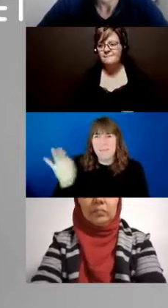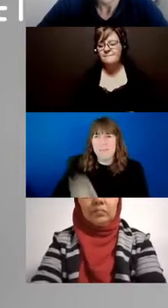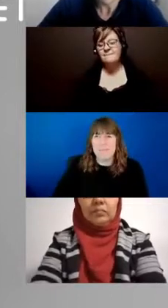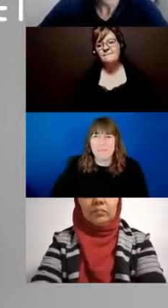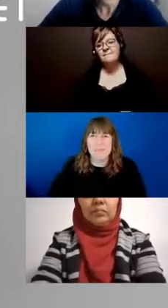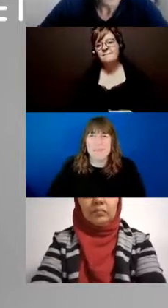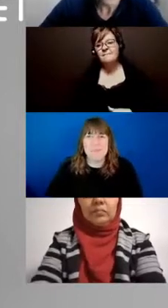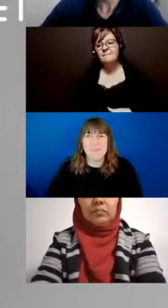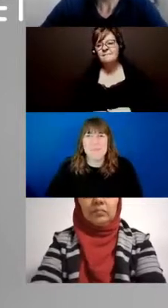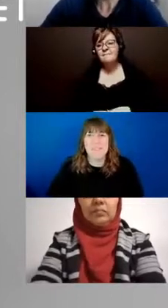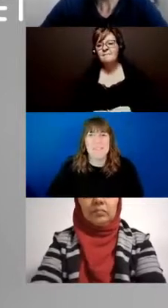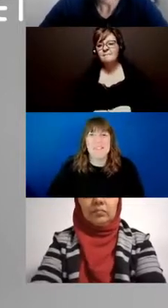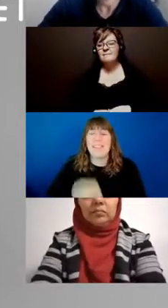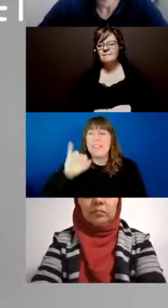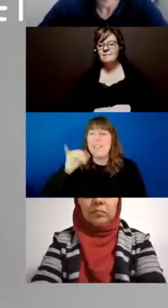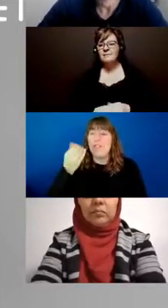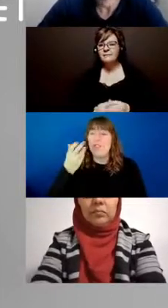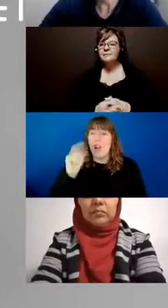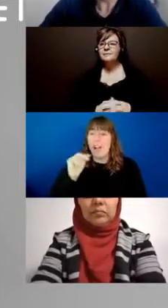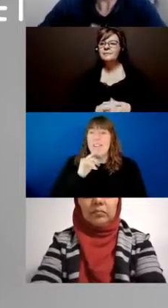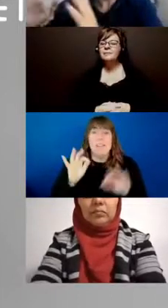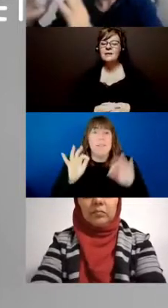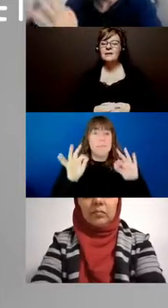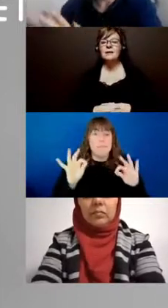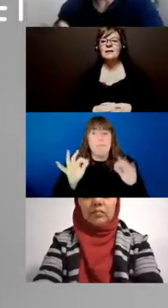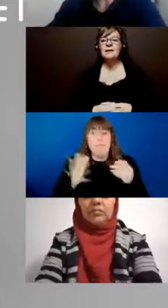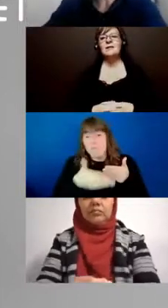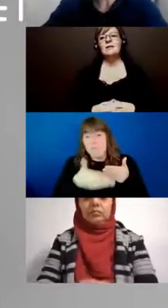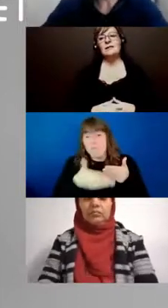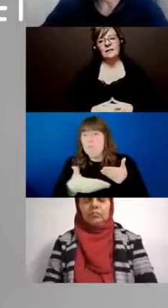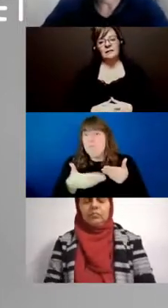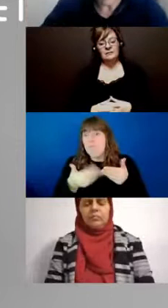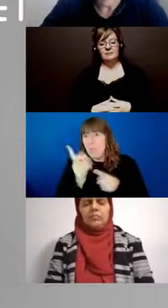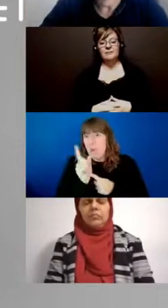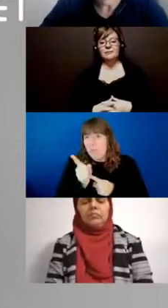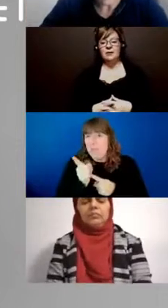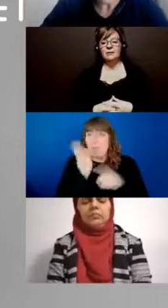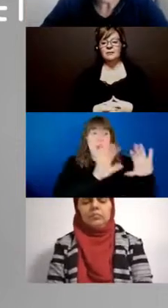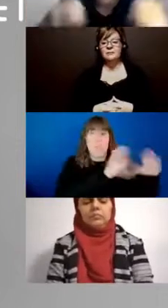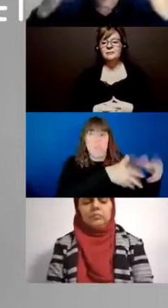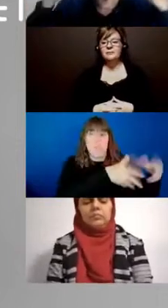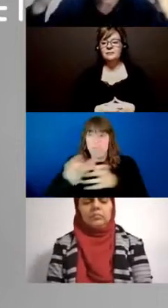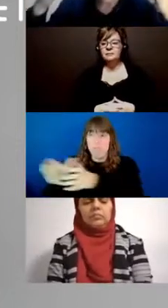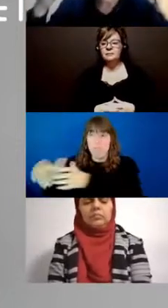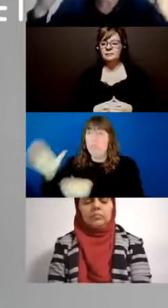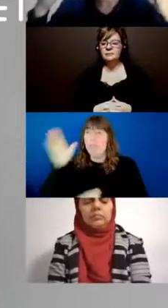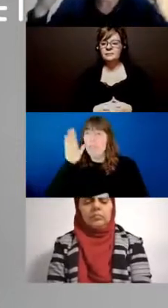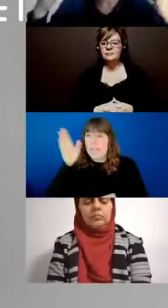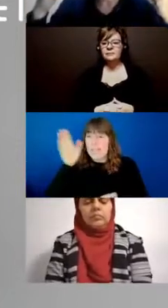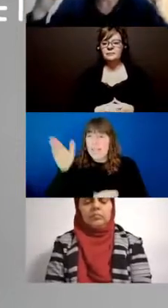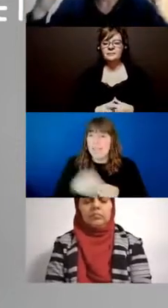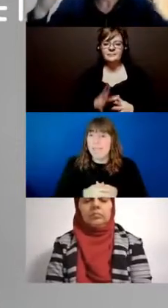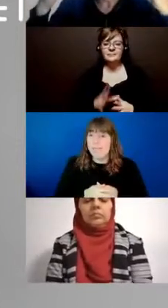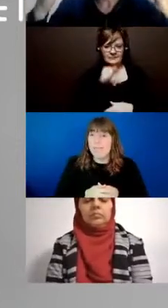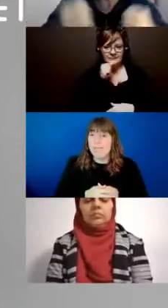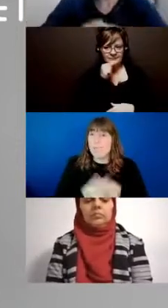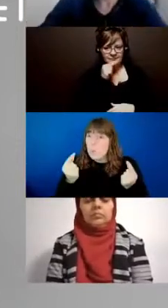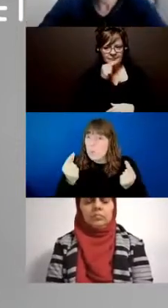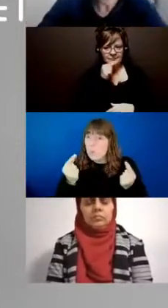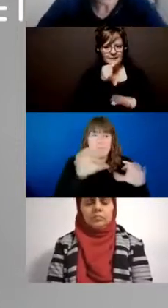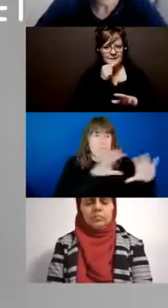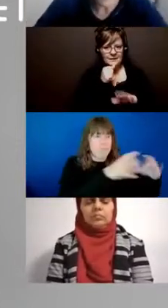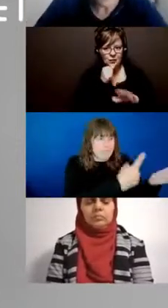so in a few moments we're going to break out into small rooms to talk together about actions